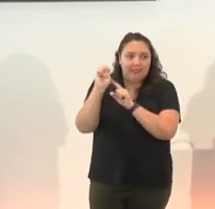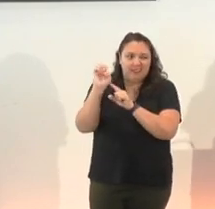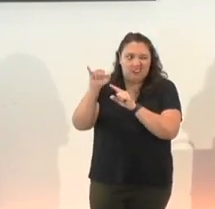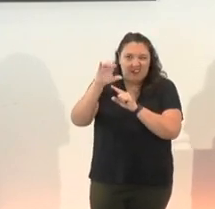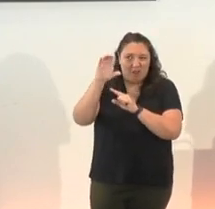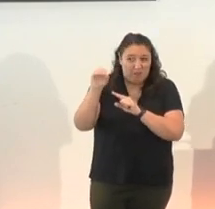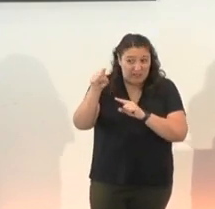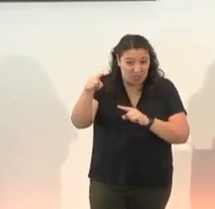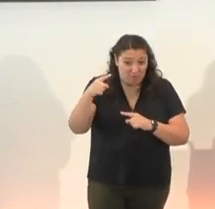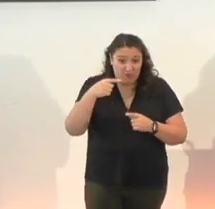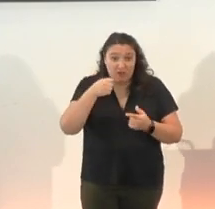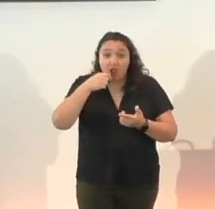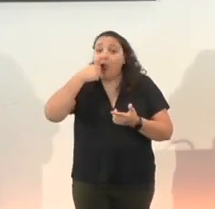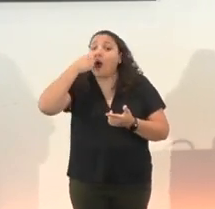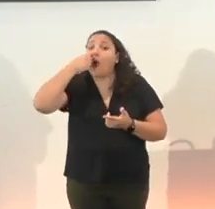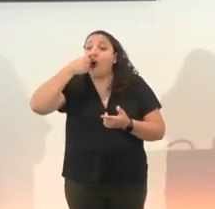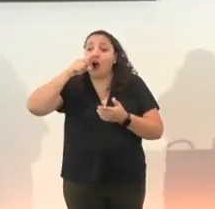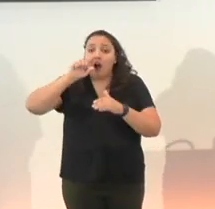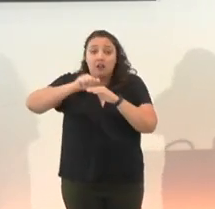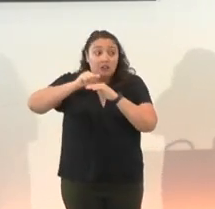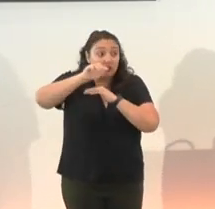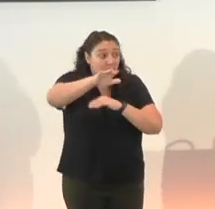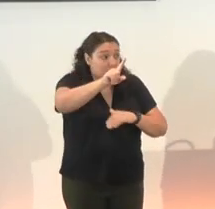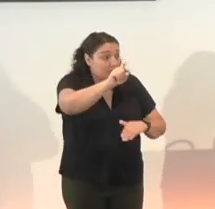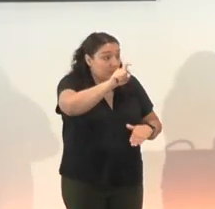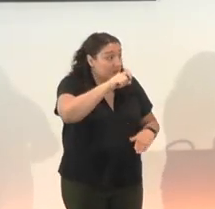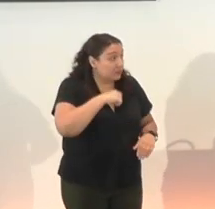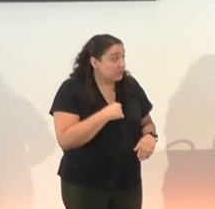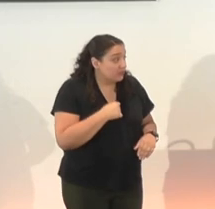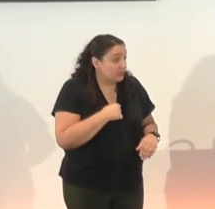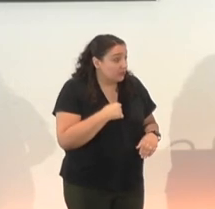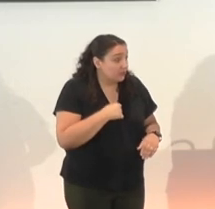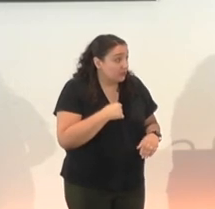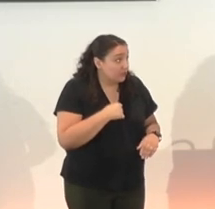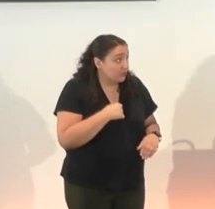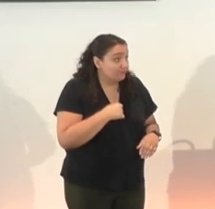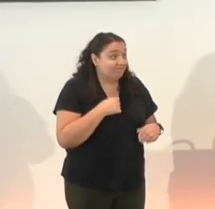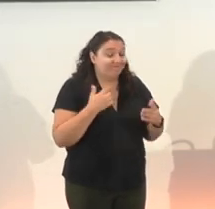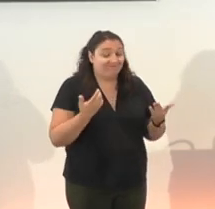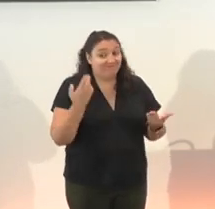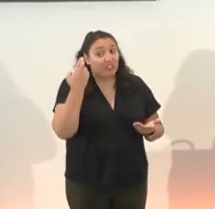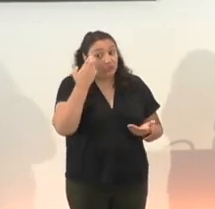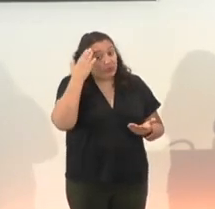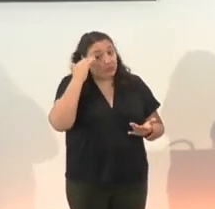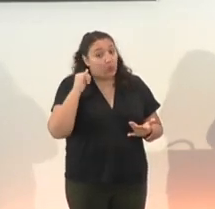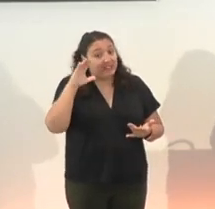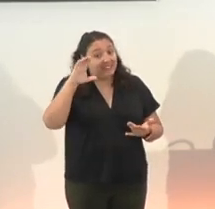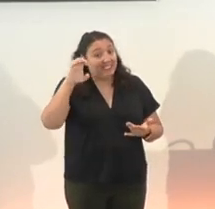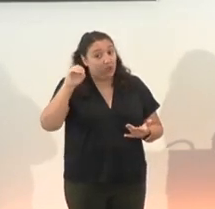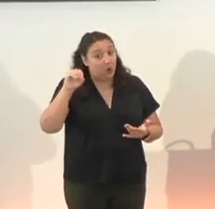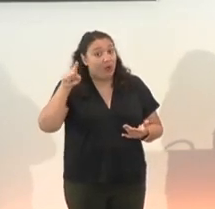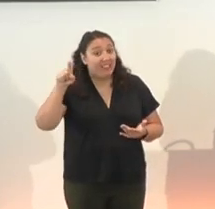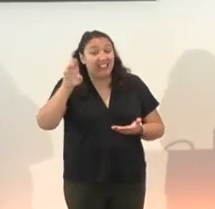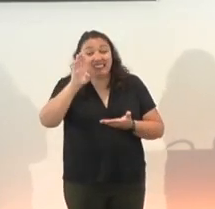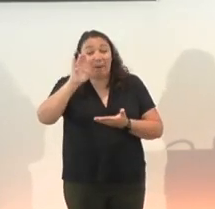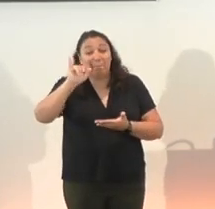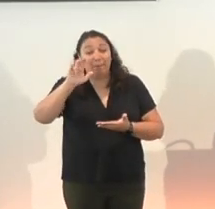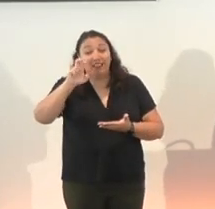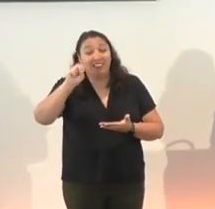sent a sample to 23 and me? There's a reason why the CEO is a billionaire and that is not because